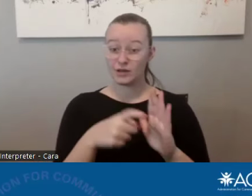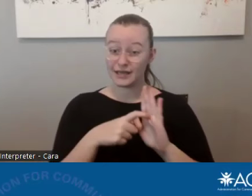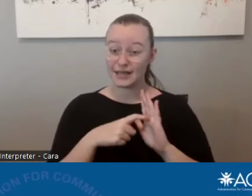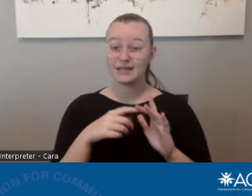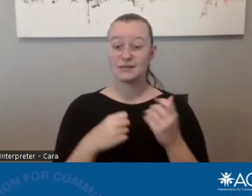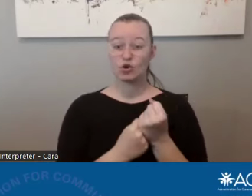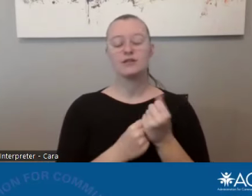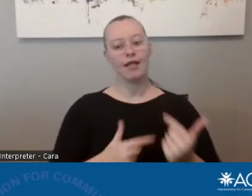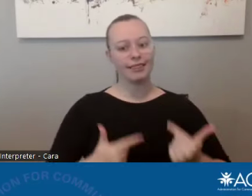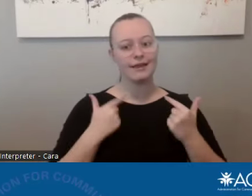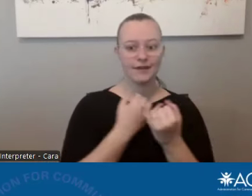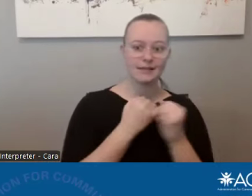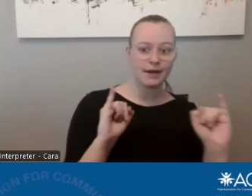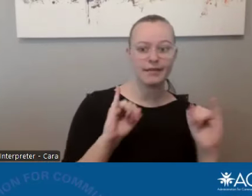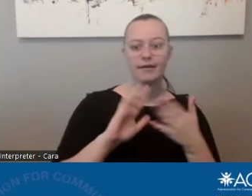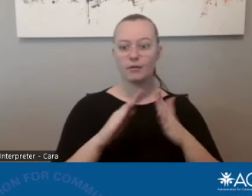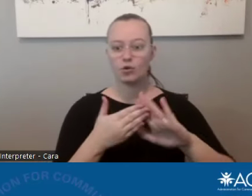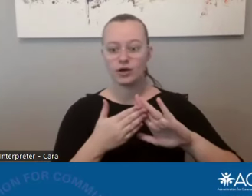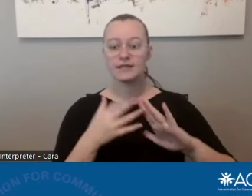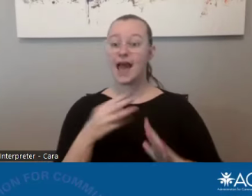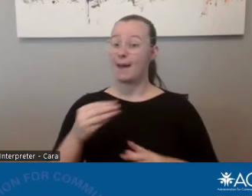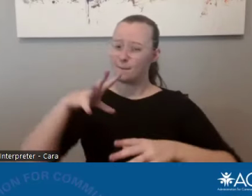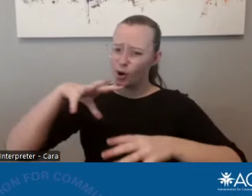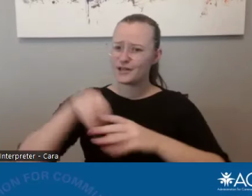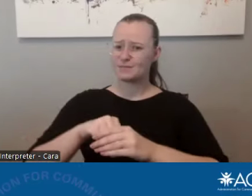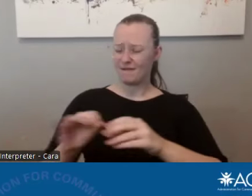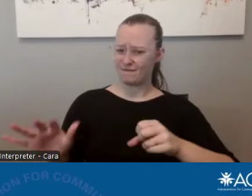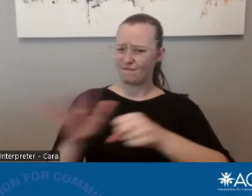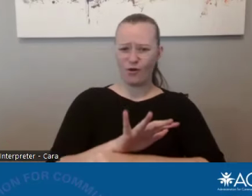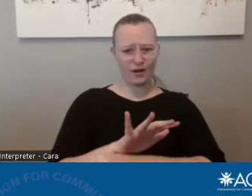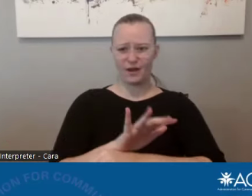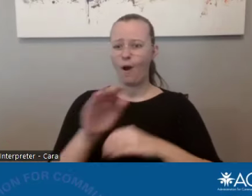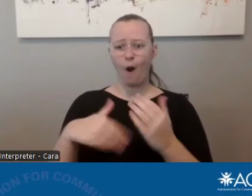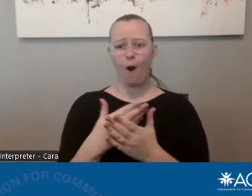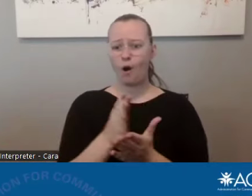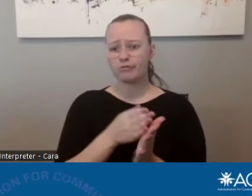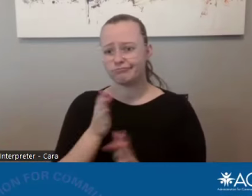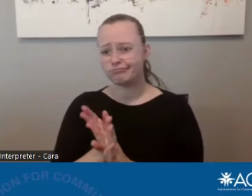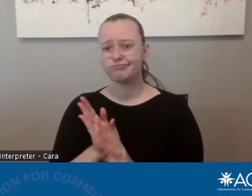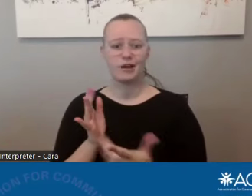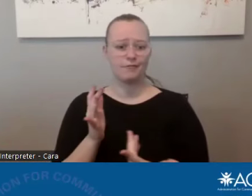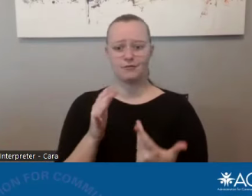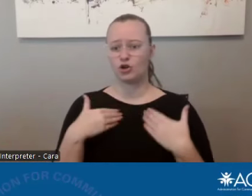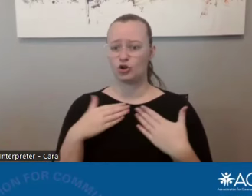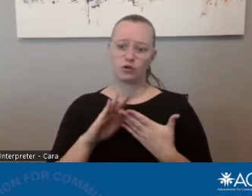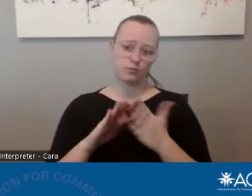home and communities and to participate fully in all aspects of community life. Despite the essential support provided by